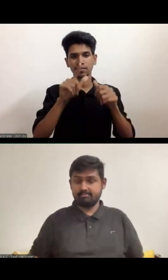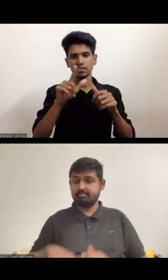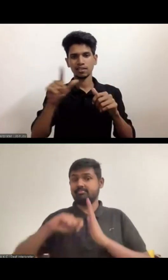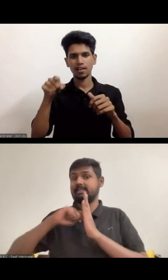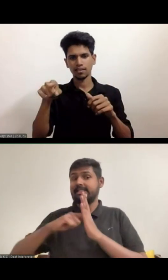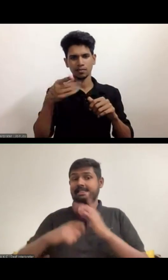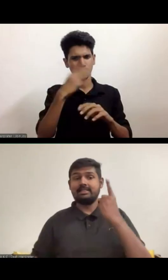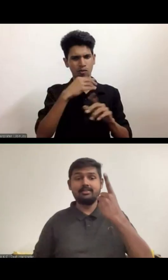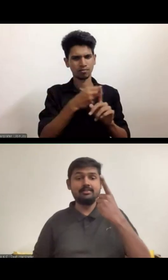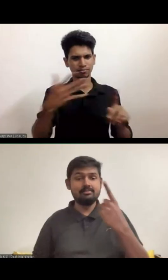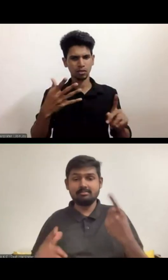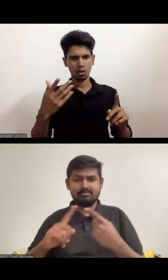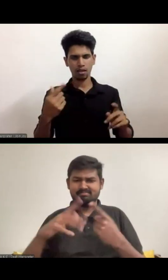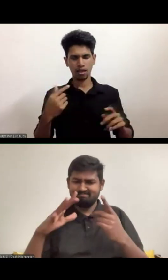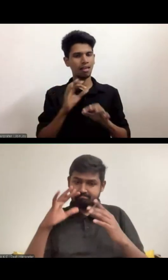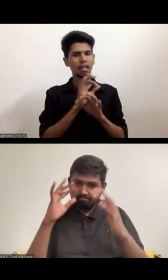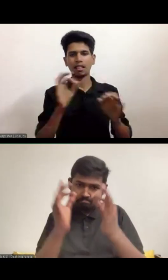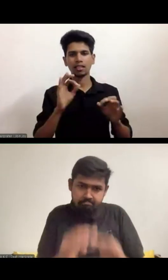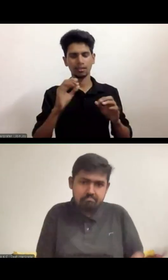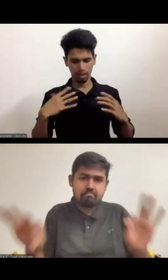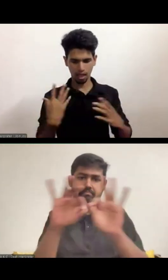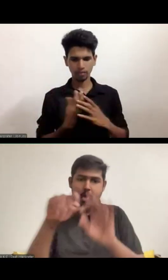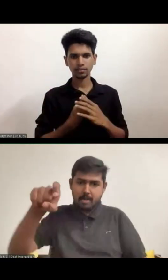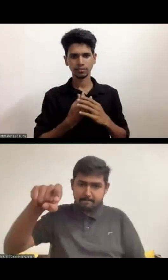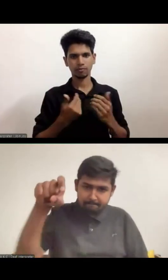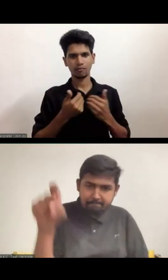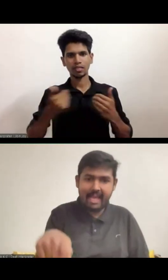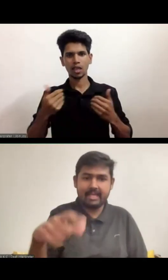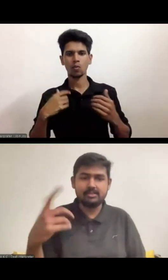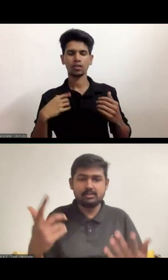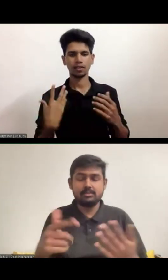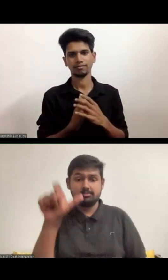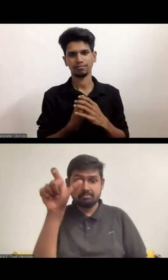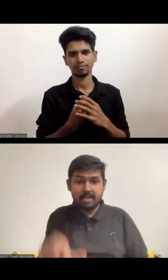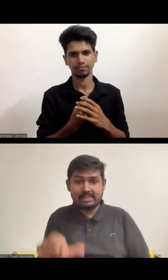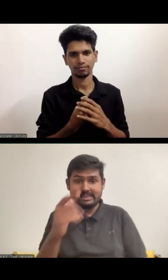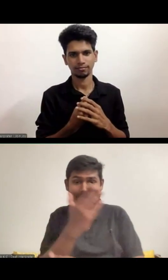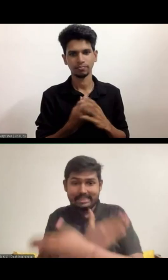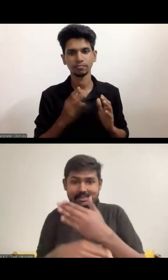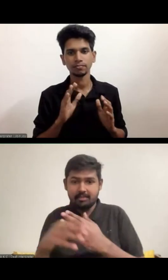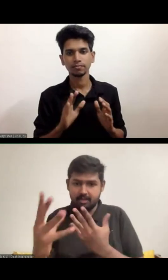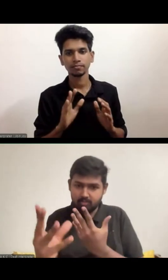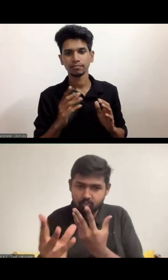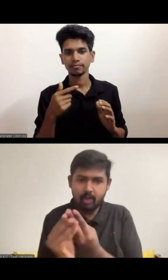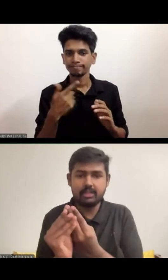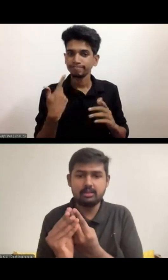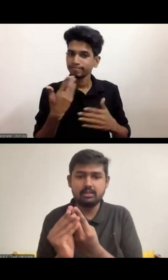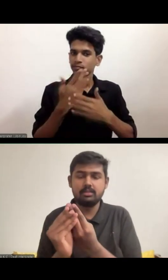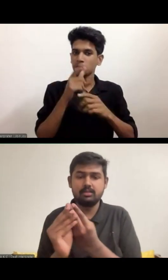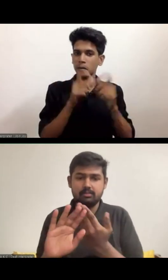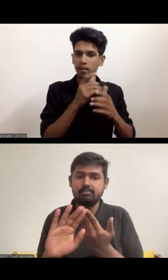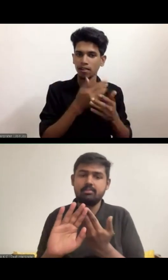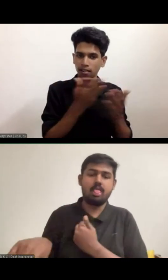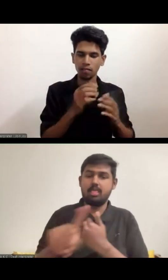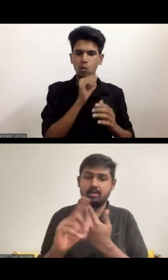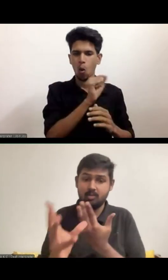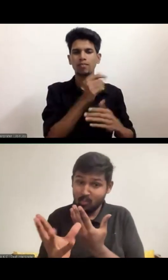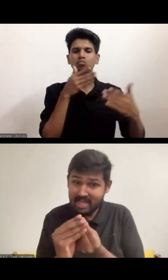So we know that persons with disability have a lived experience of online barriers and how